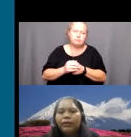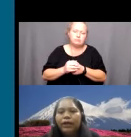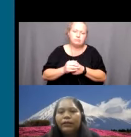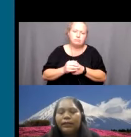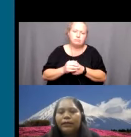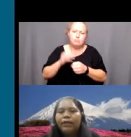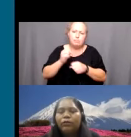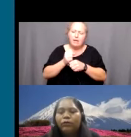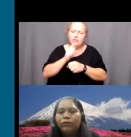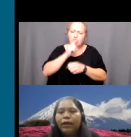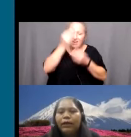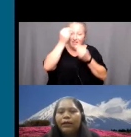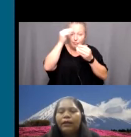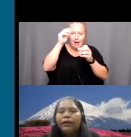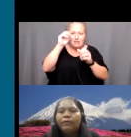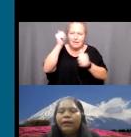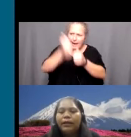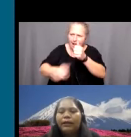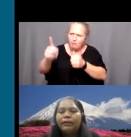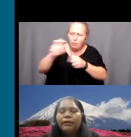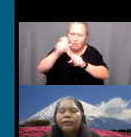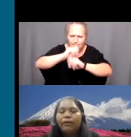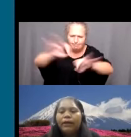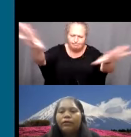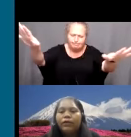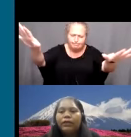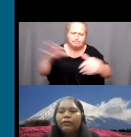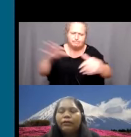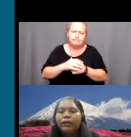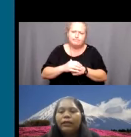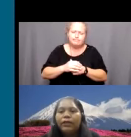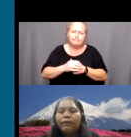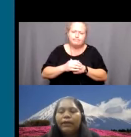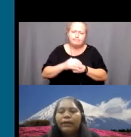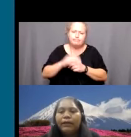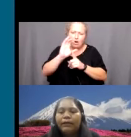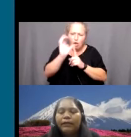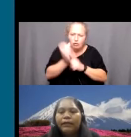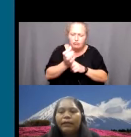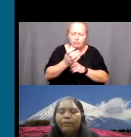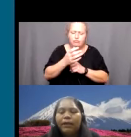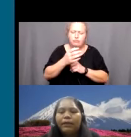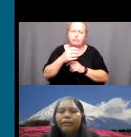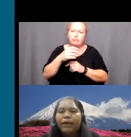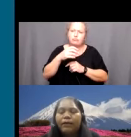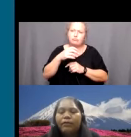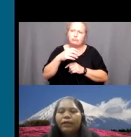to all the people that come from different parts of Mexico that speak